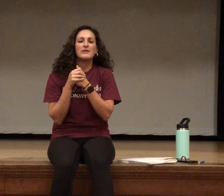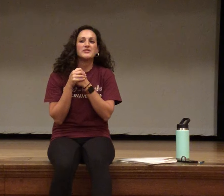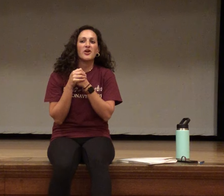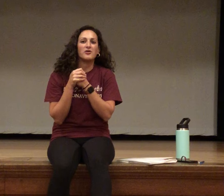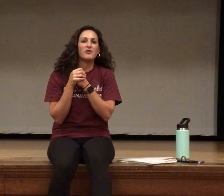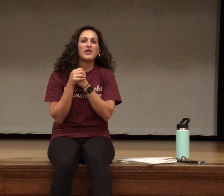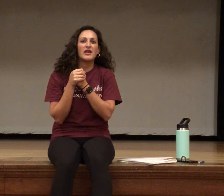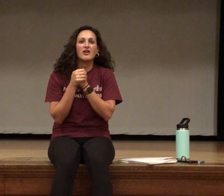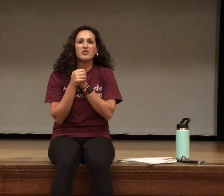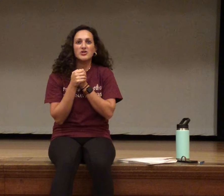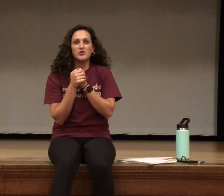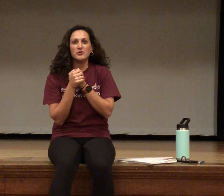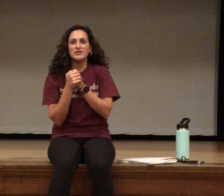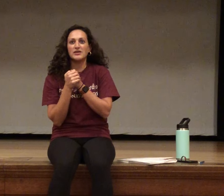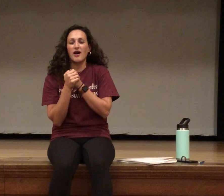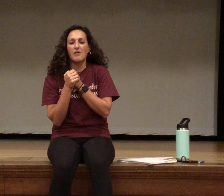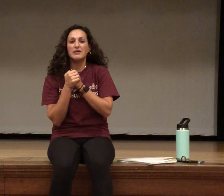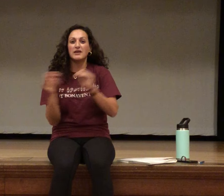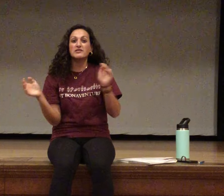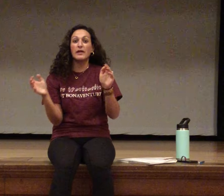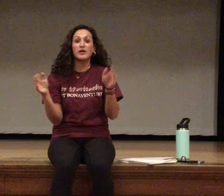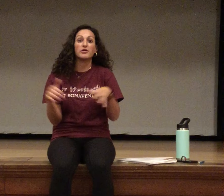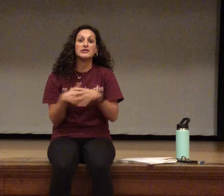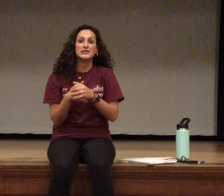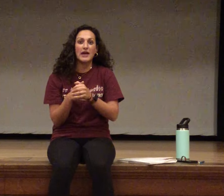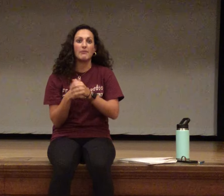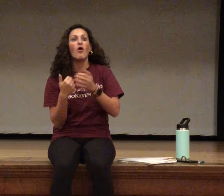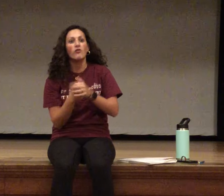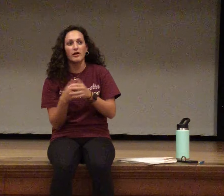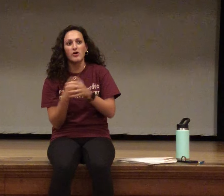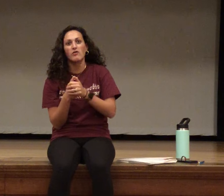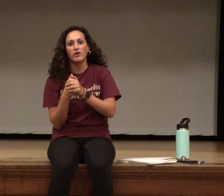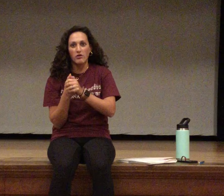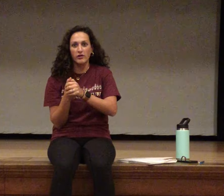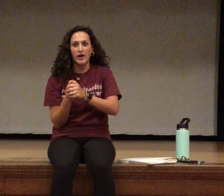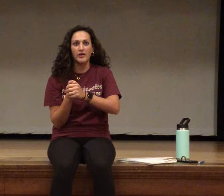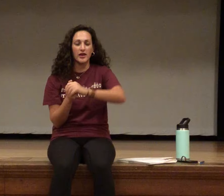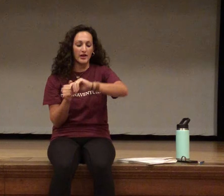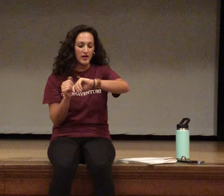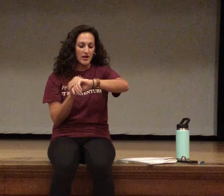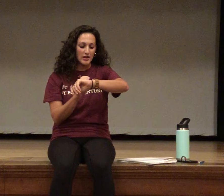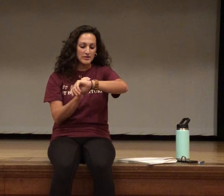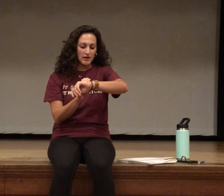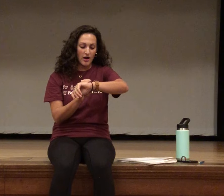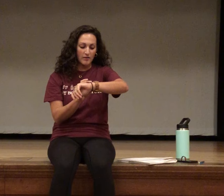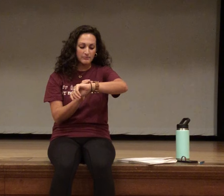so they are used um instead of spelling a person's name over and over and over again like it's